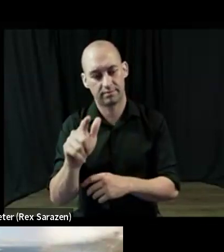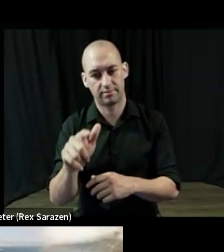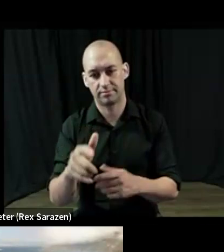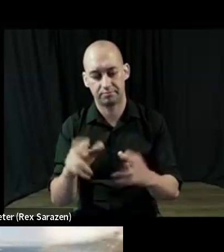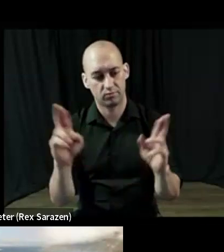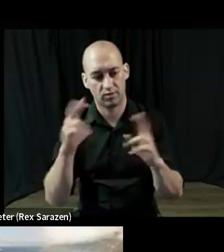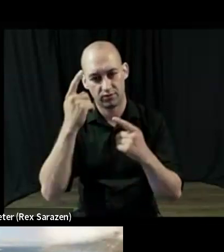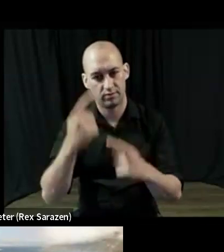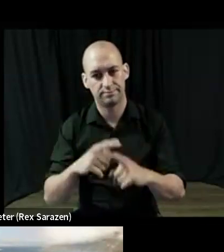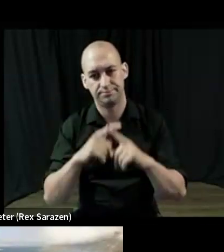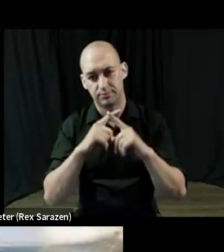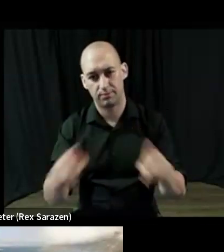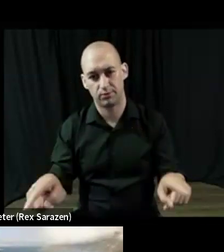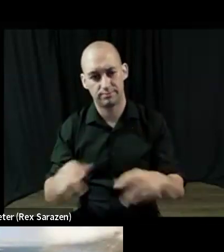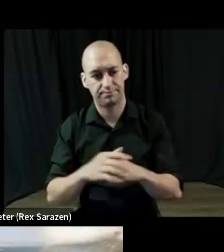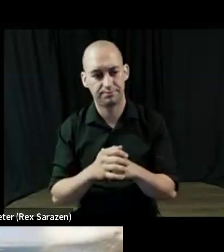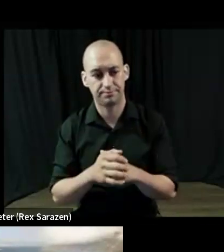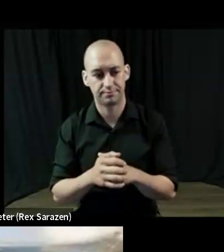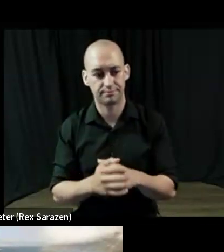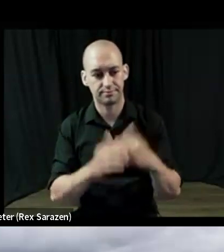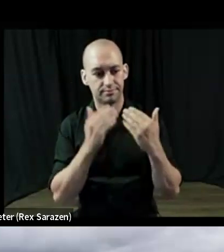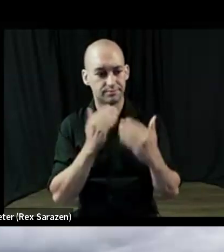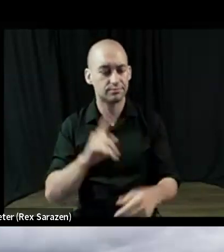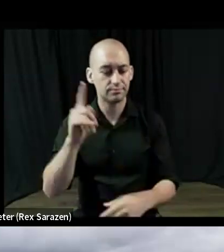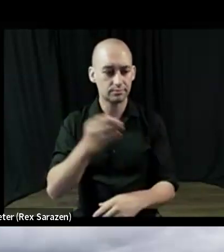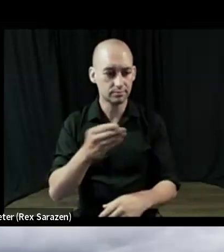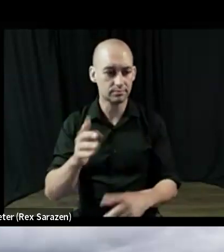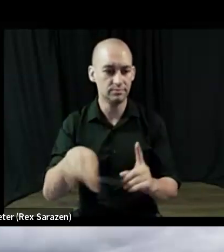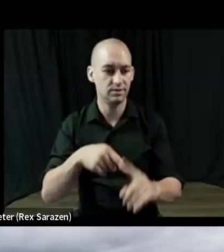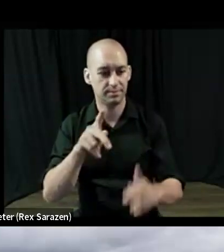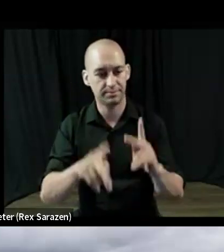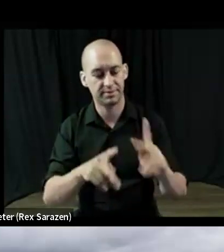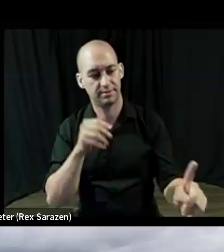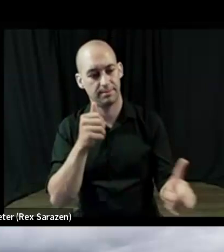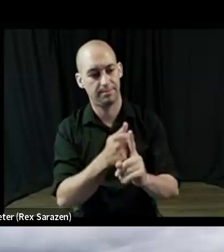Hi, thank you. One of the things about stakeholder engagement and the use of language is the